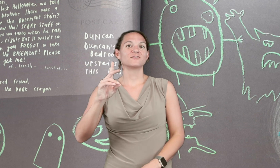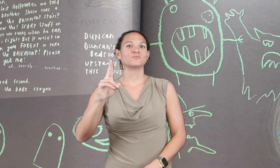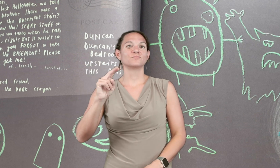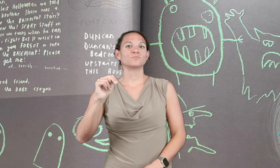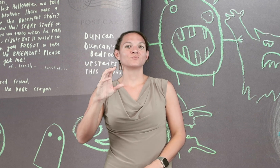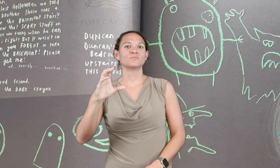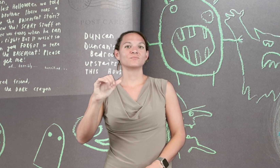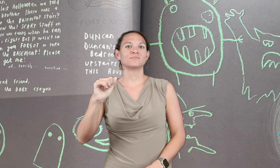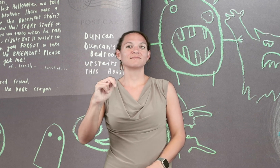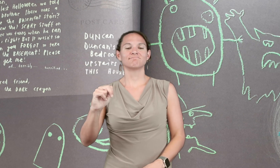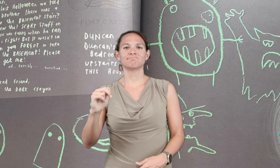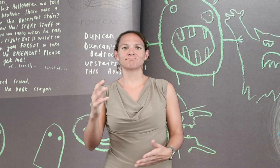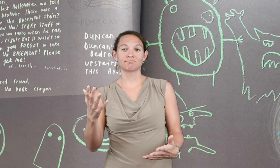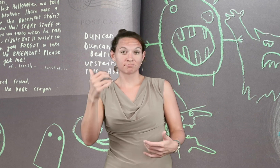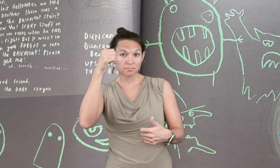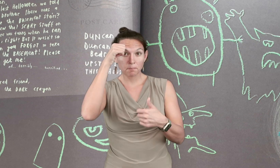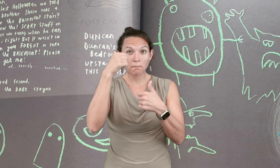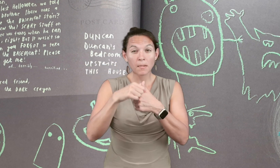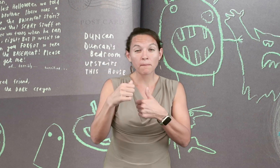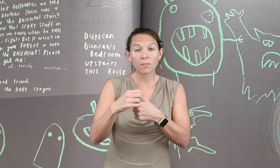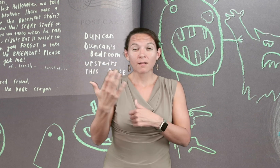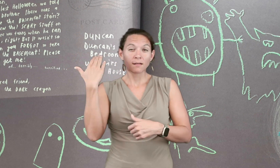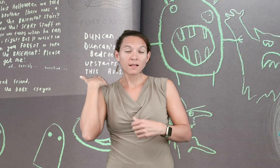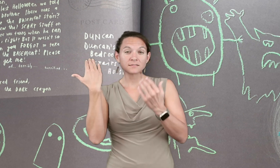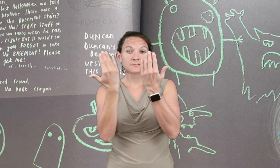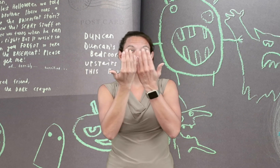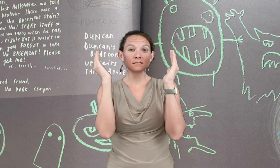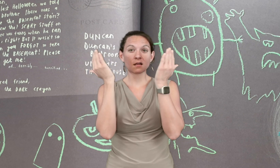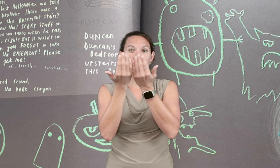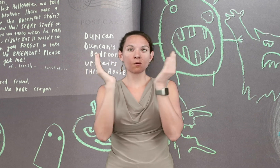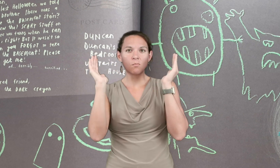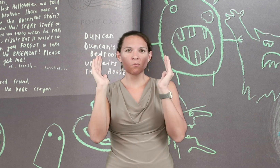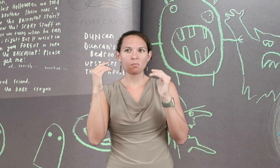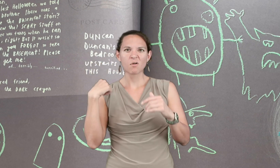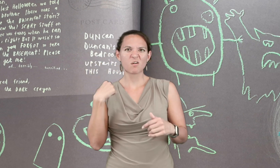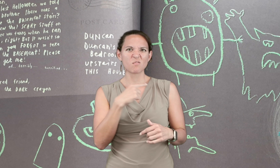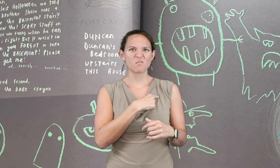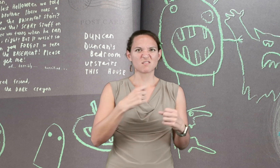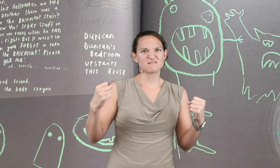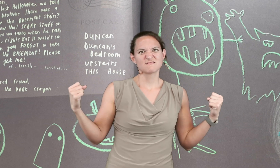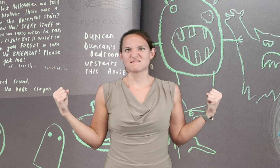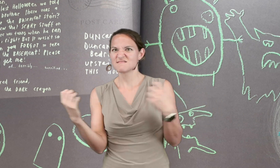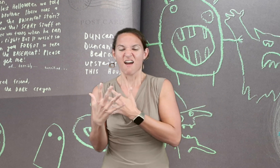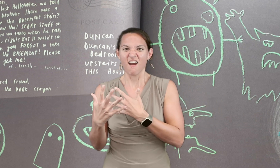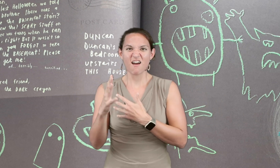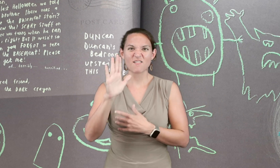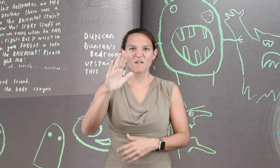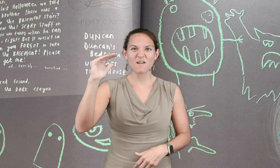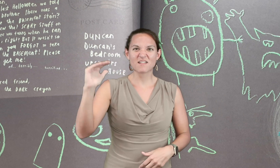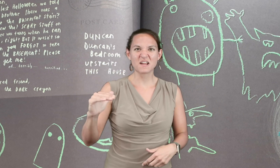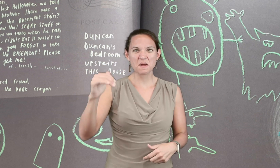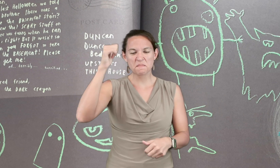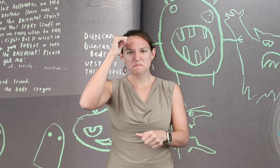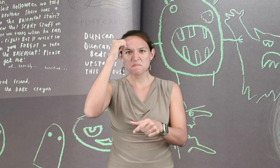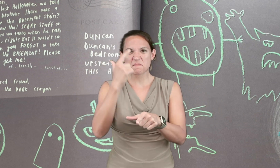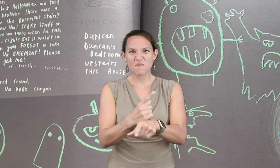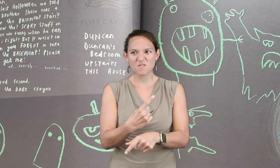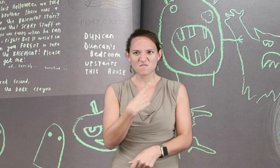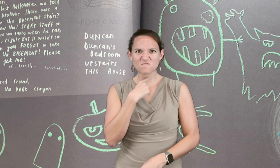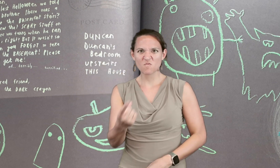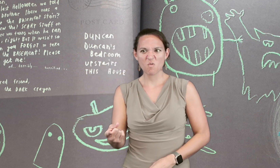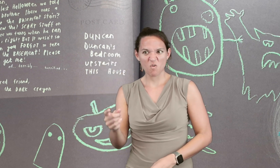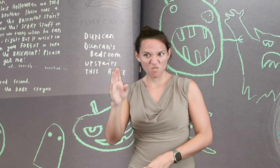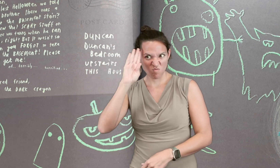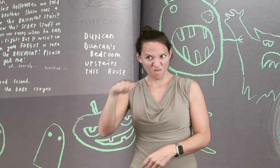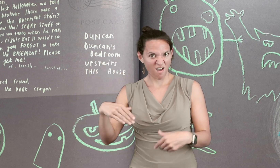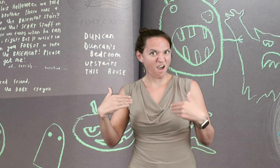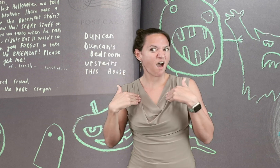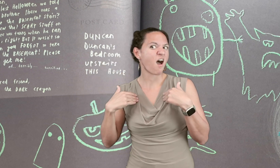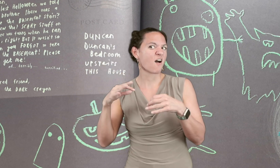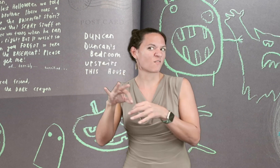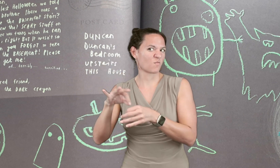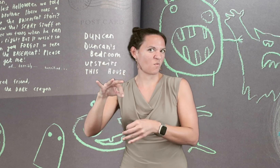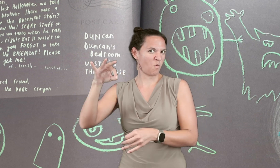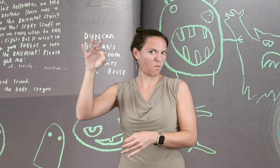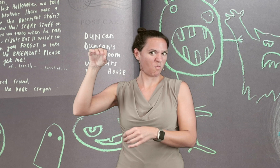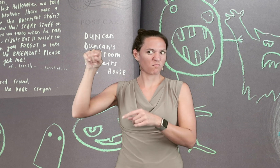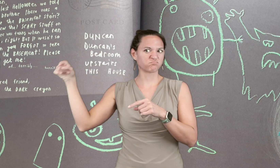“Hey Duncan! Remember last Halloween, we scared your little brother? We told him that there are